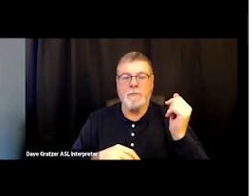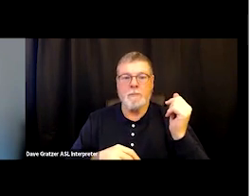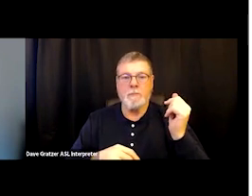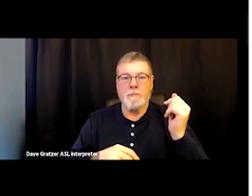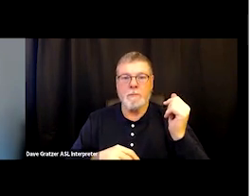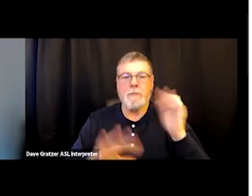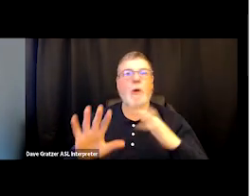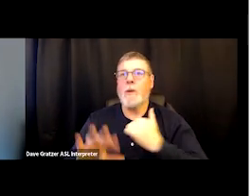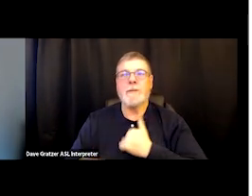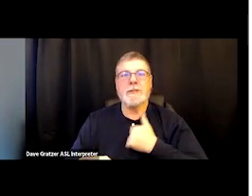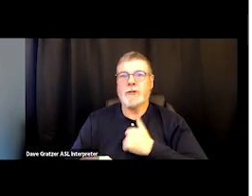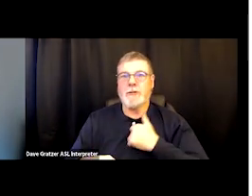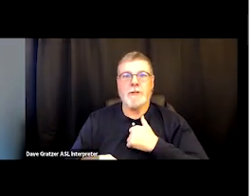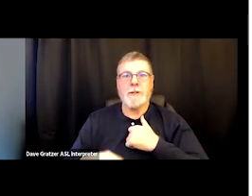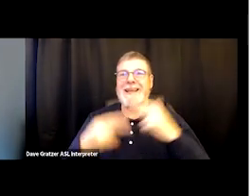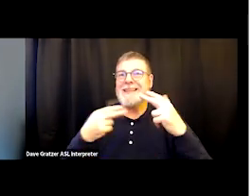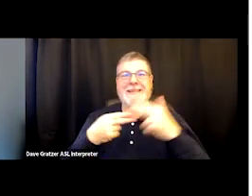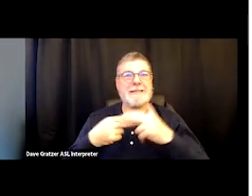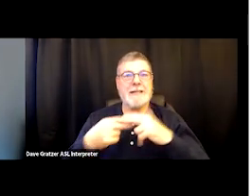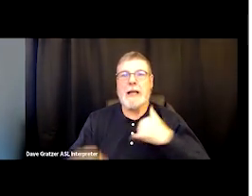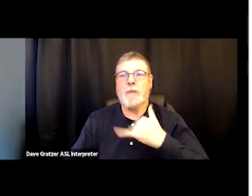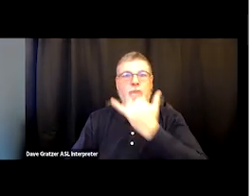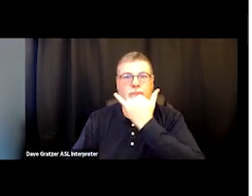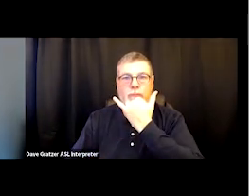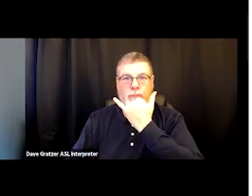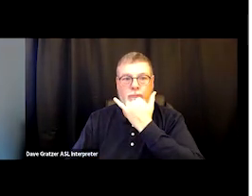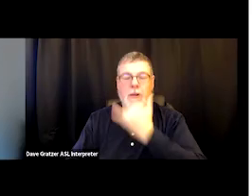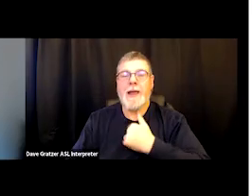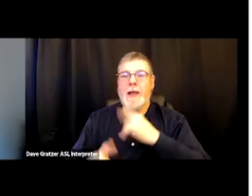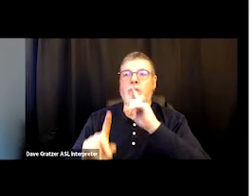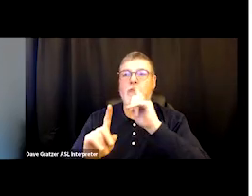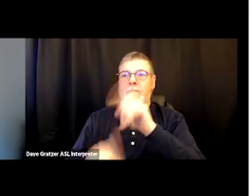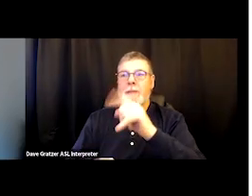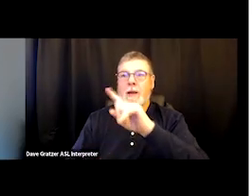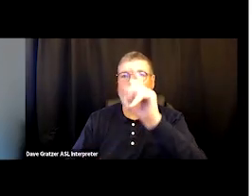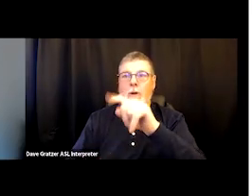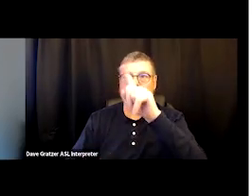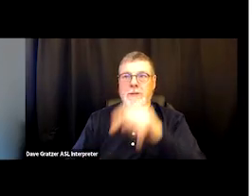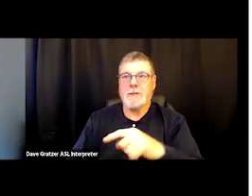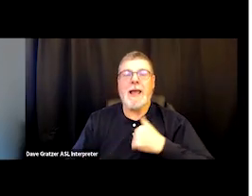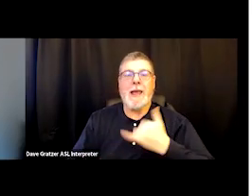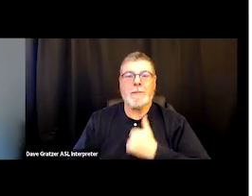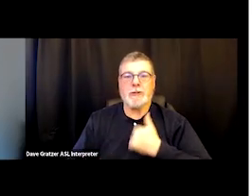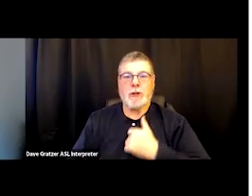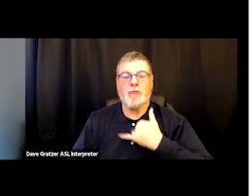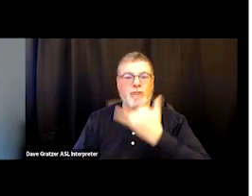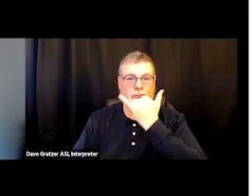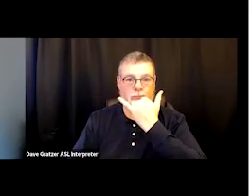Okay, I'm sorry the slides will actually not... I was wrong. I responded to someone's question wrong in the chat, so I'm sorry for that. The slides won't be emailed to you,